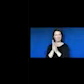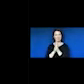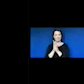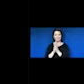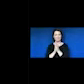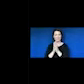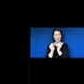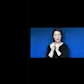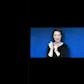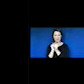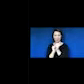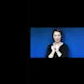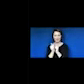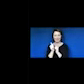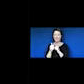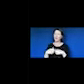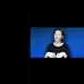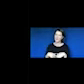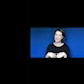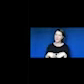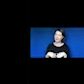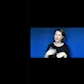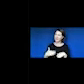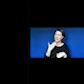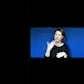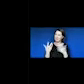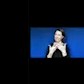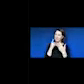be a great fit for him as far as a employment setting.